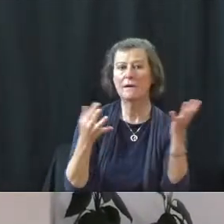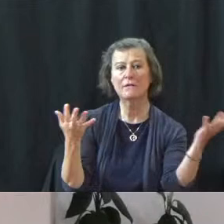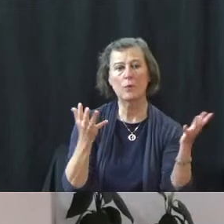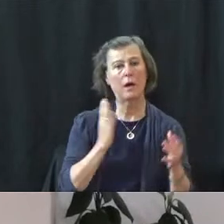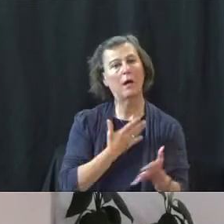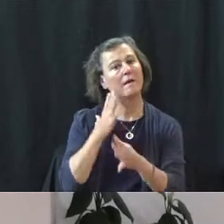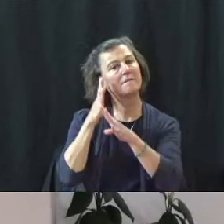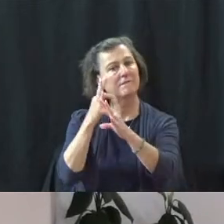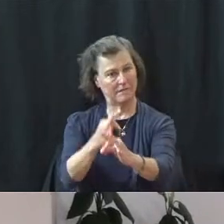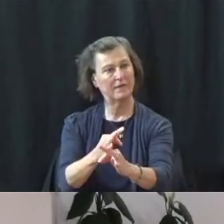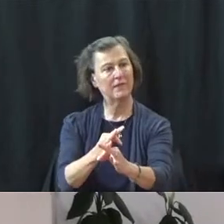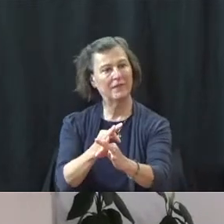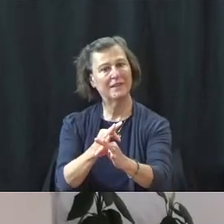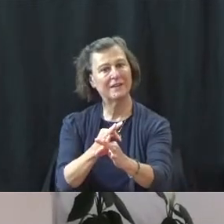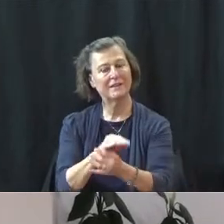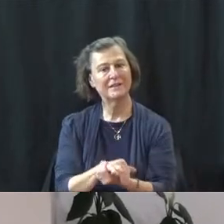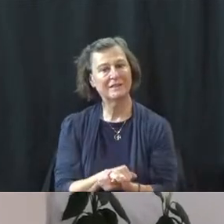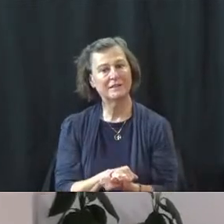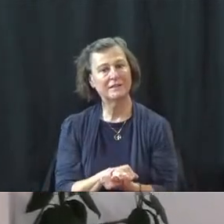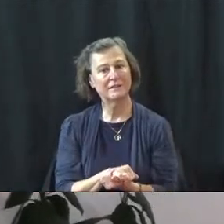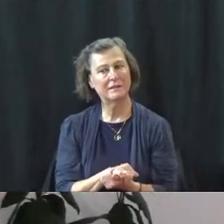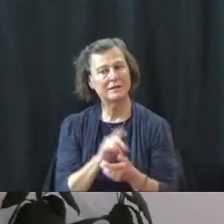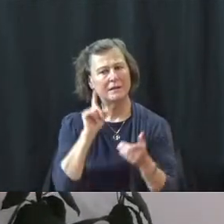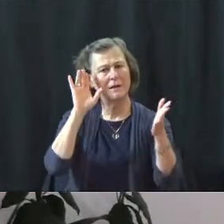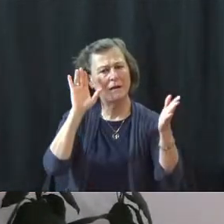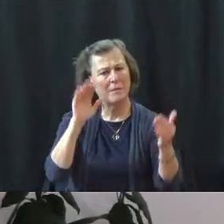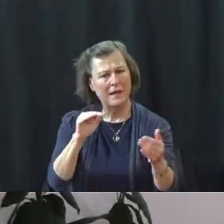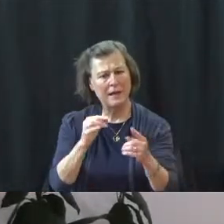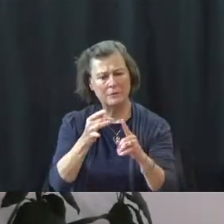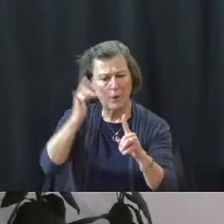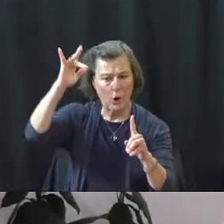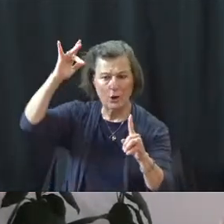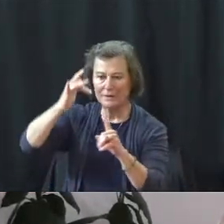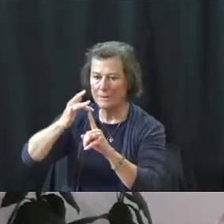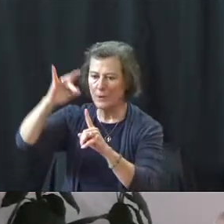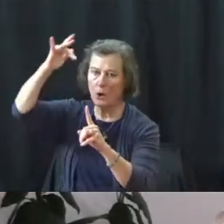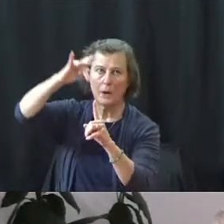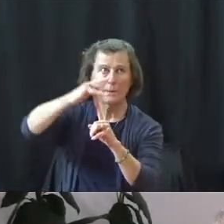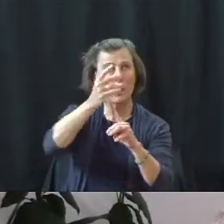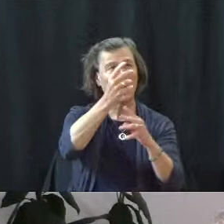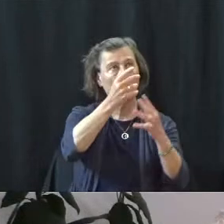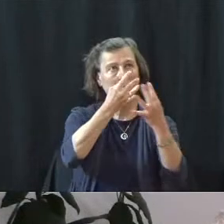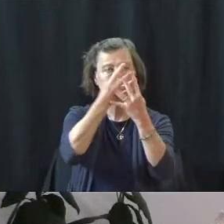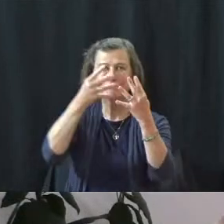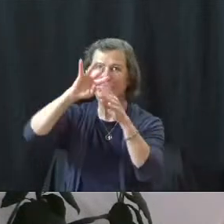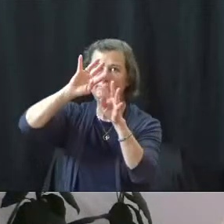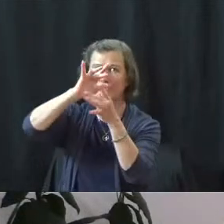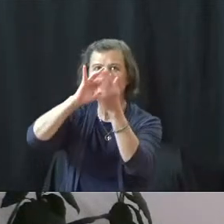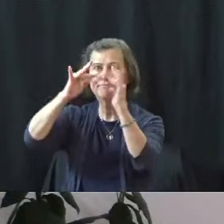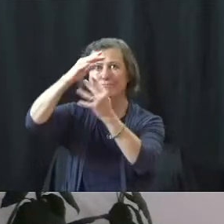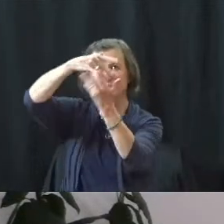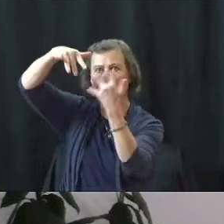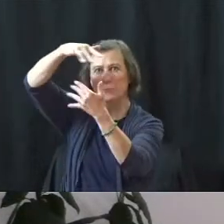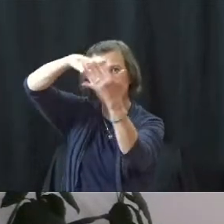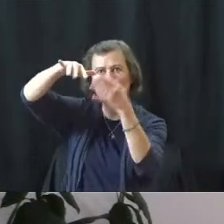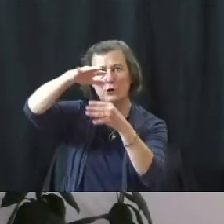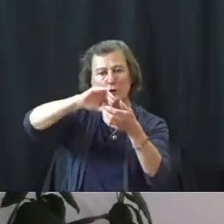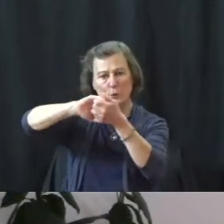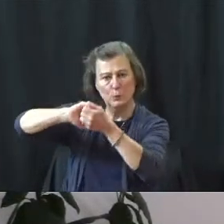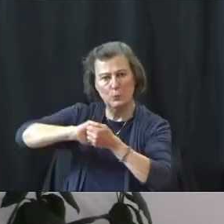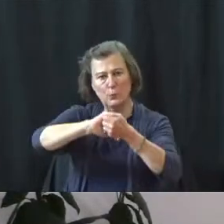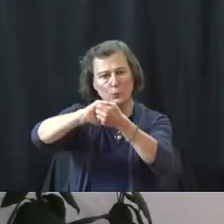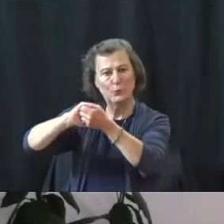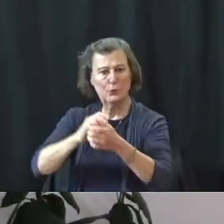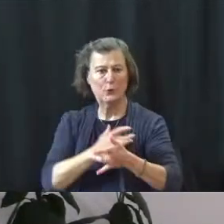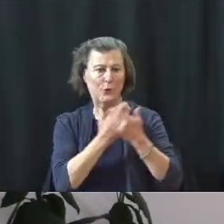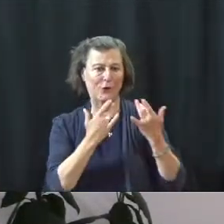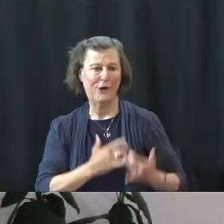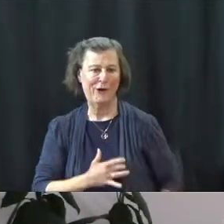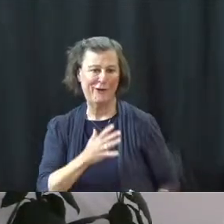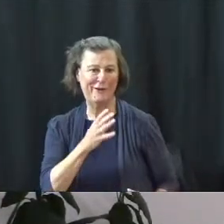May our many sparks meet and merge in communion of heart and soul.